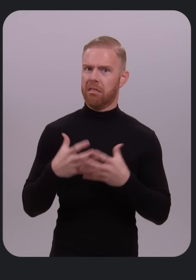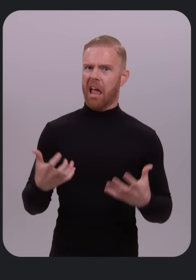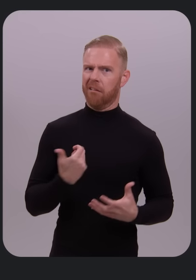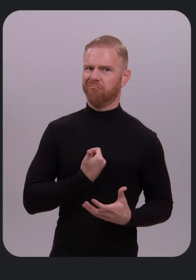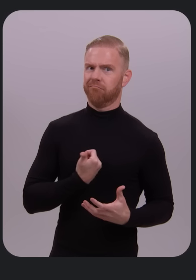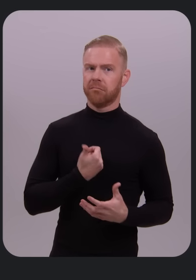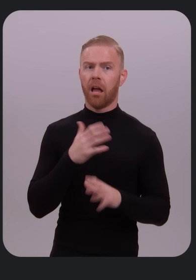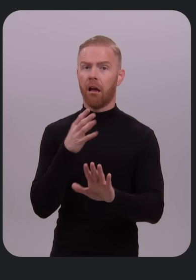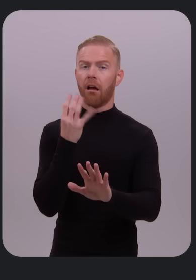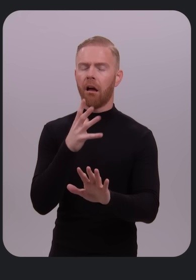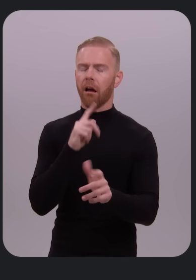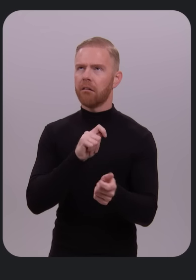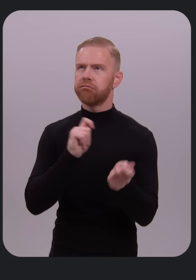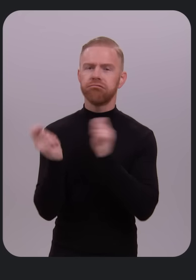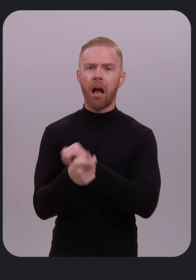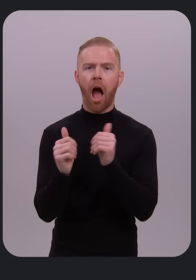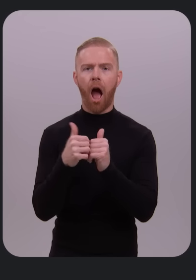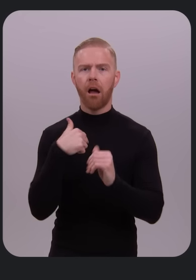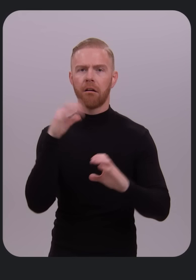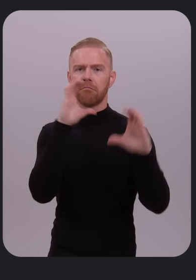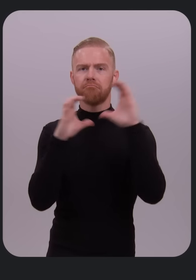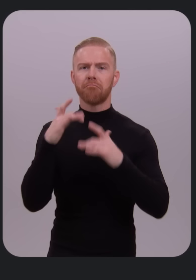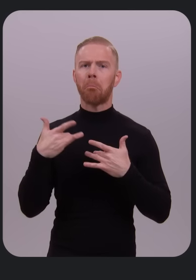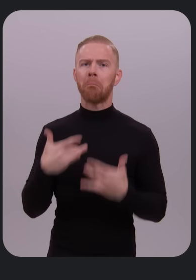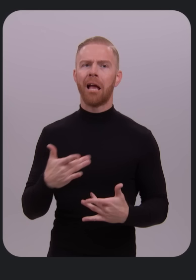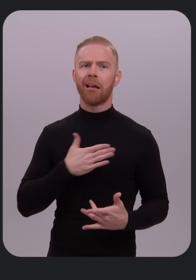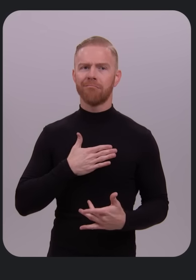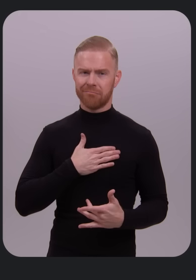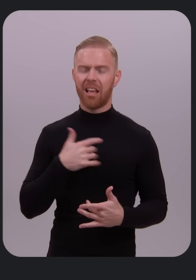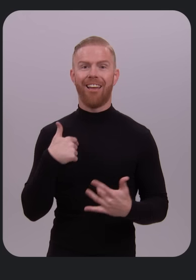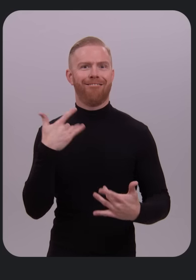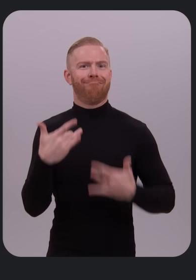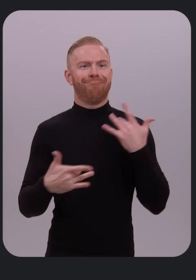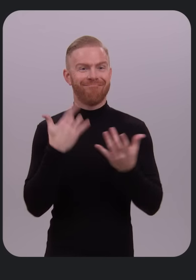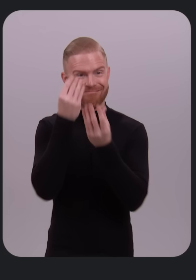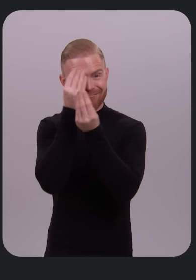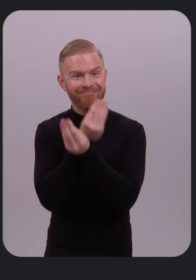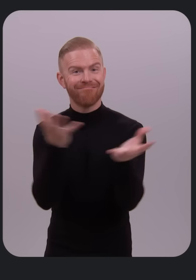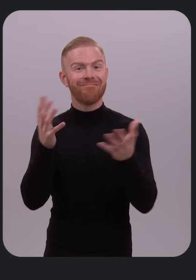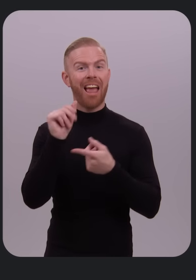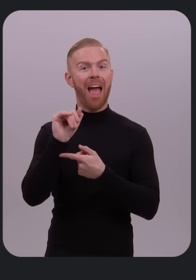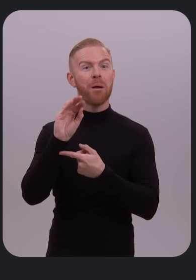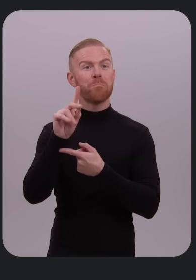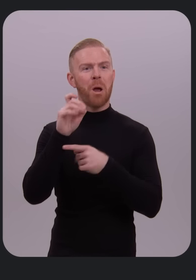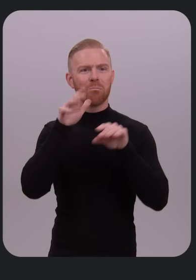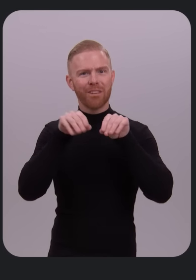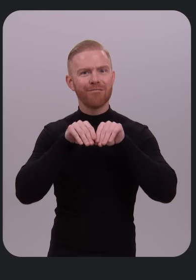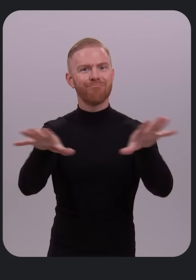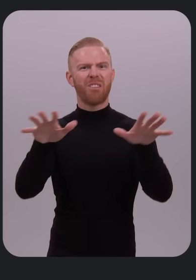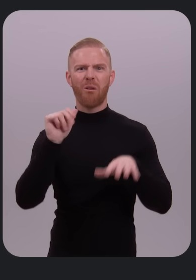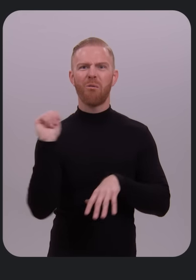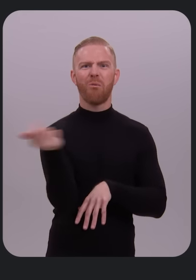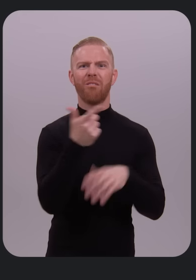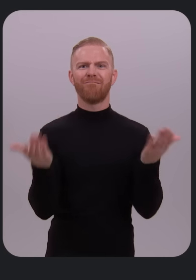how I use Search. And I'm excited to share that AI Mode is coming to everyone in the US starting today.